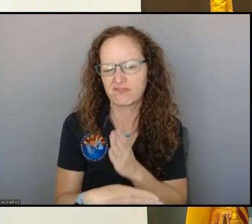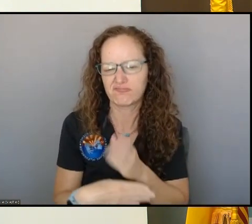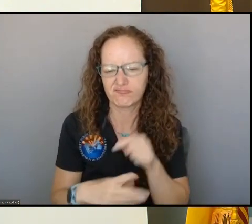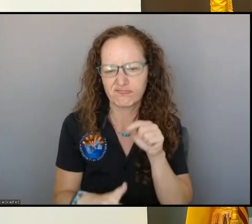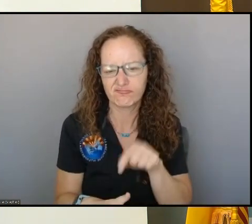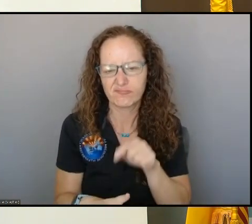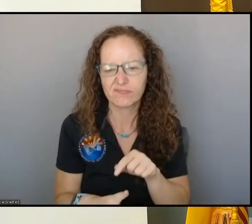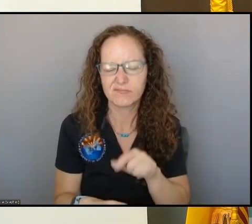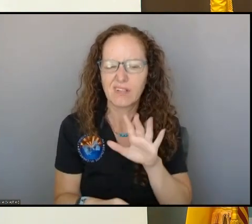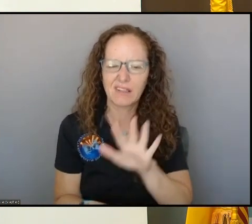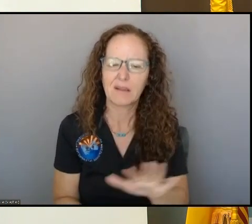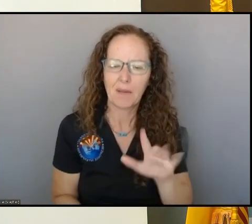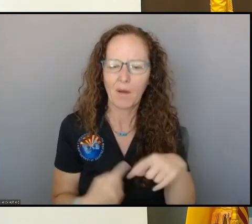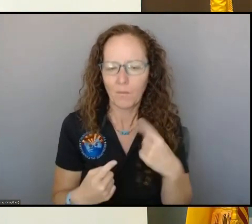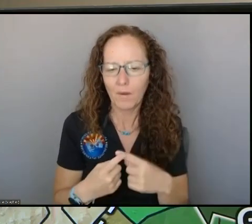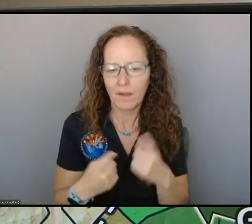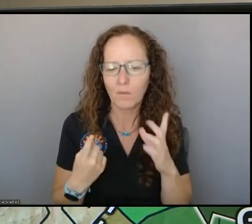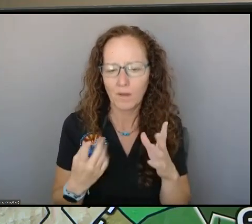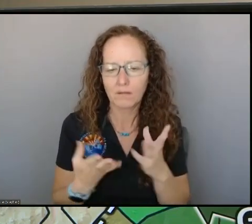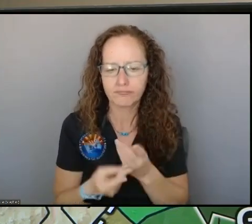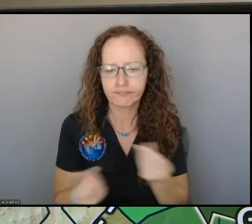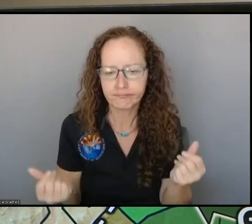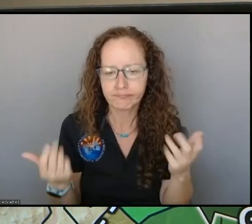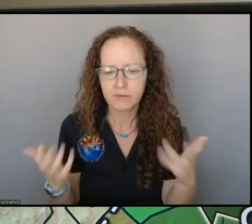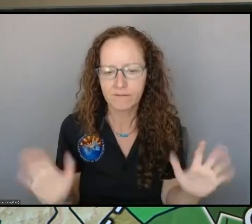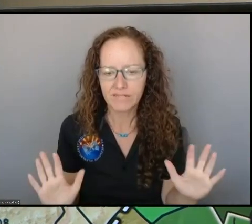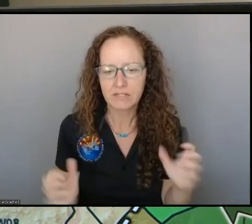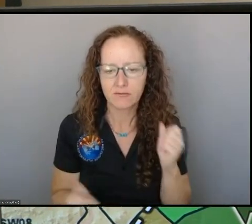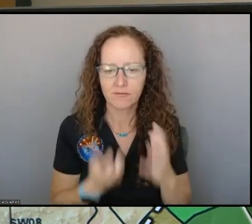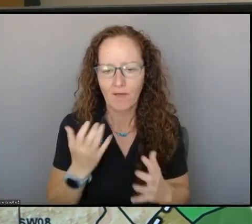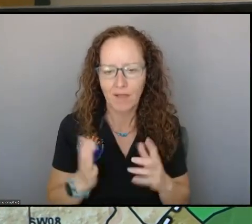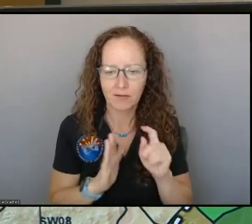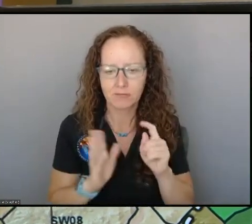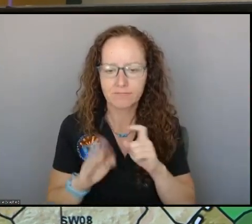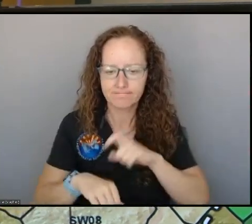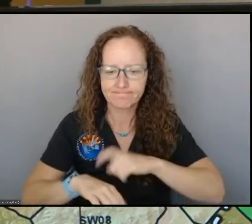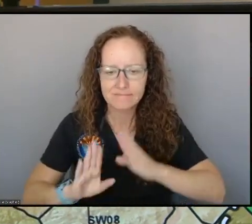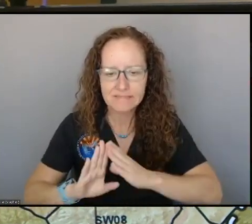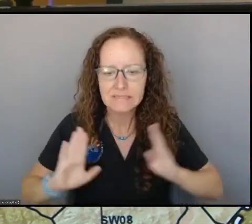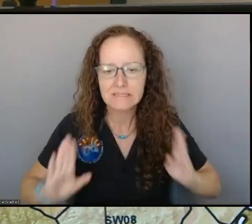fire season. So, that's kind of the update for today. Thank you